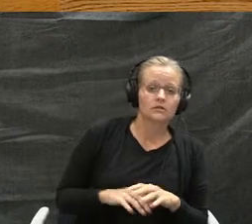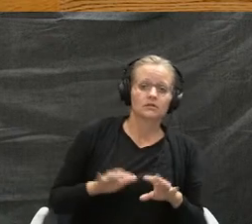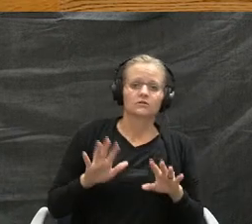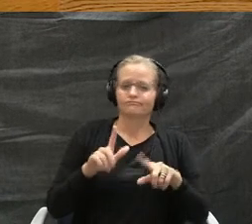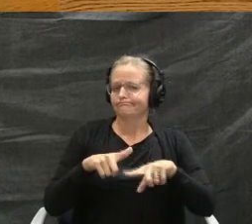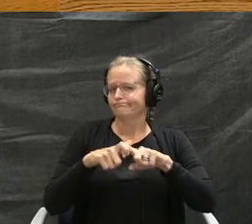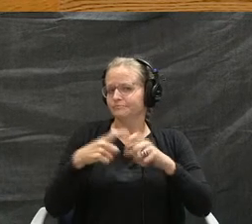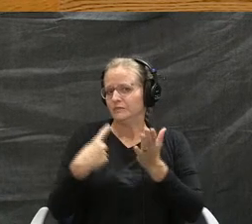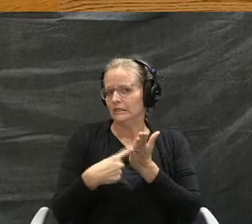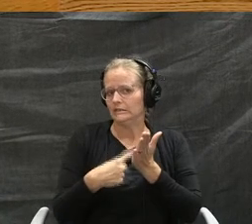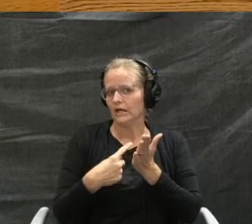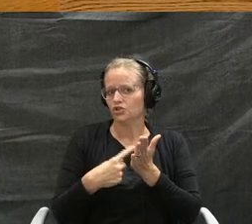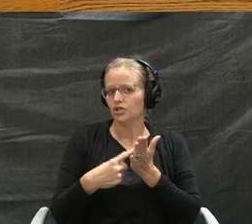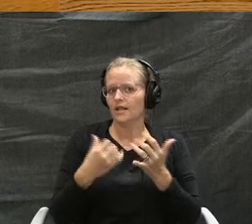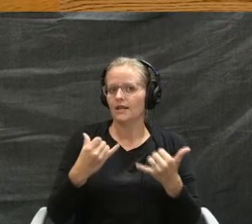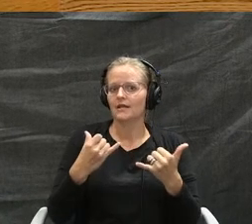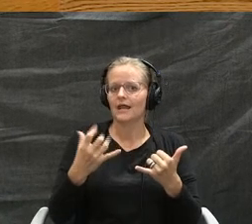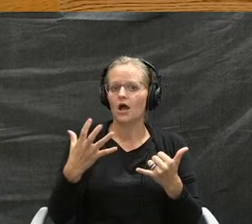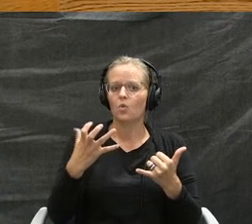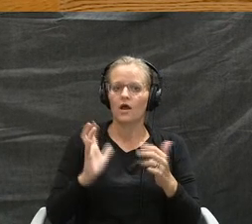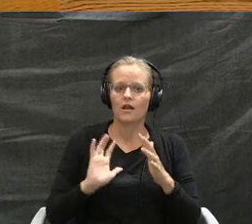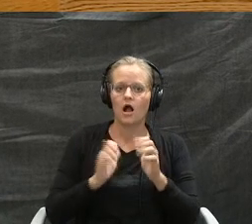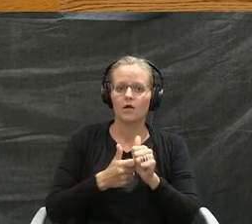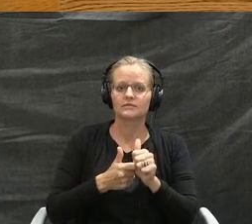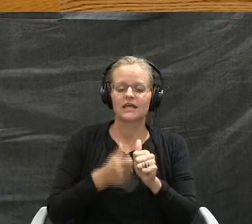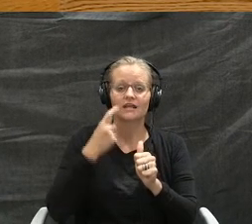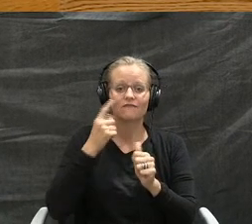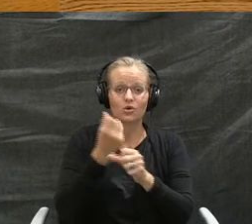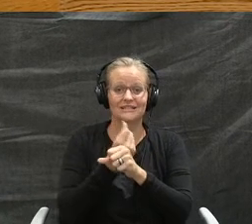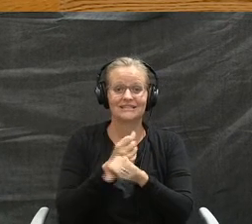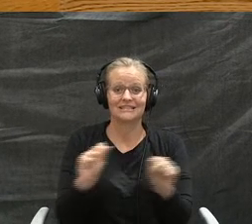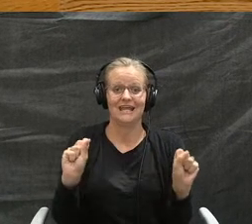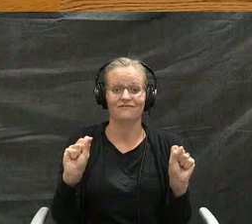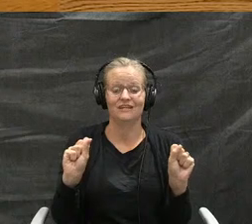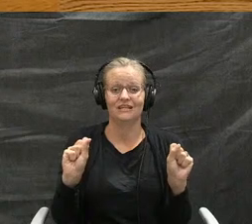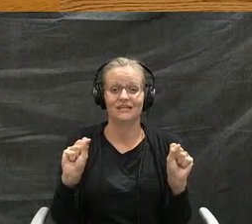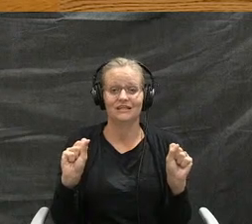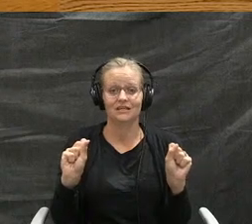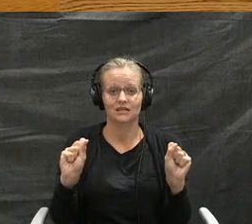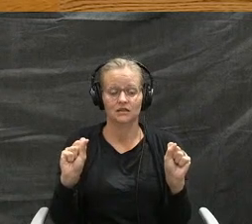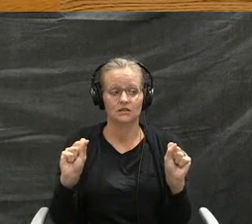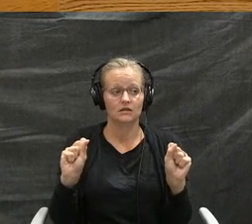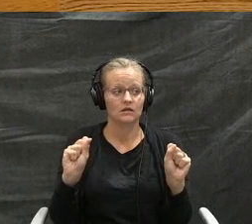to have an update on safety measures from first of all pool